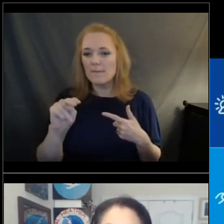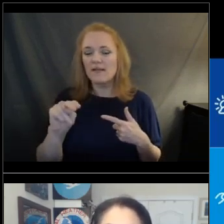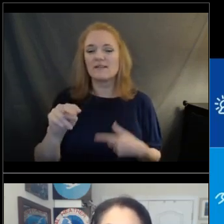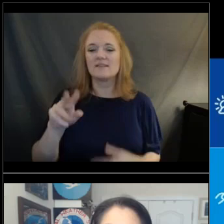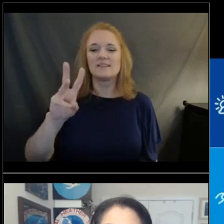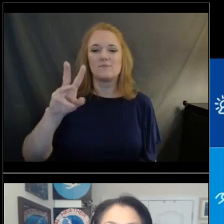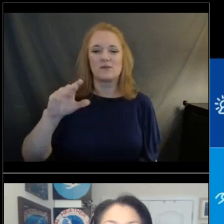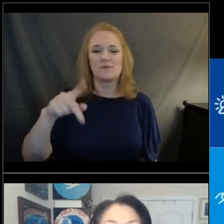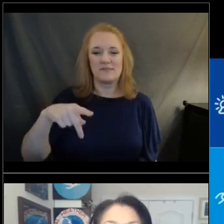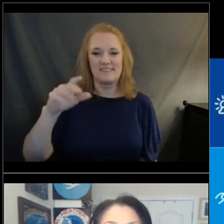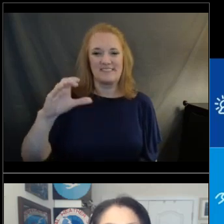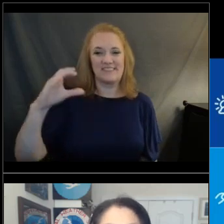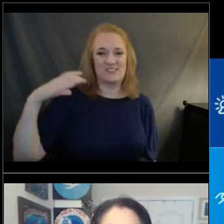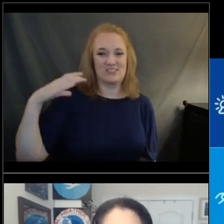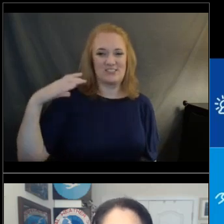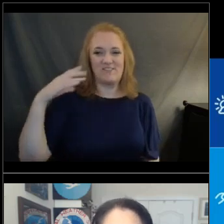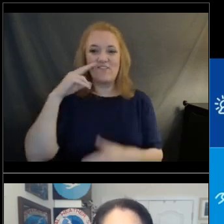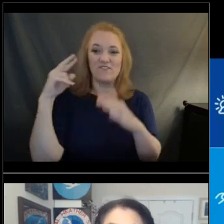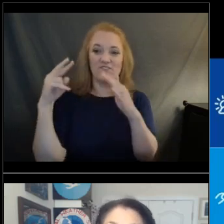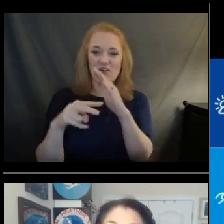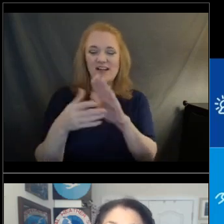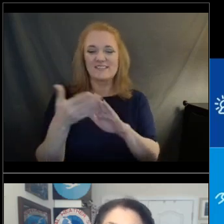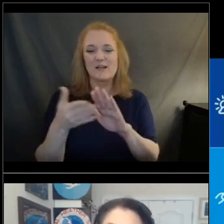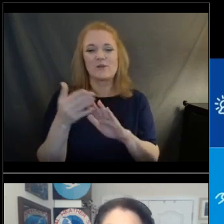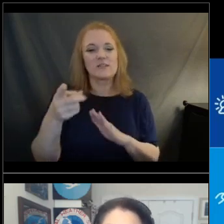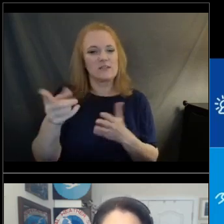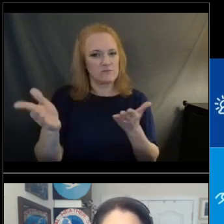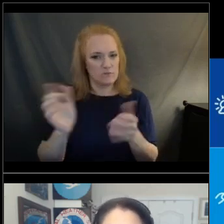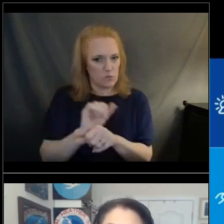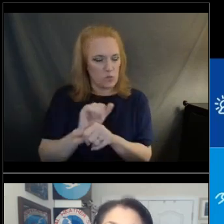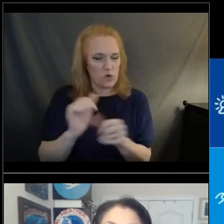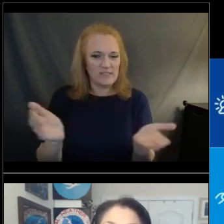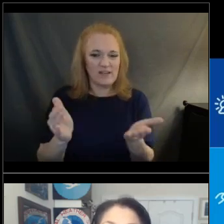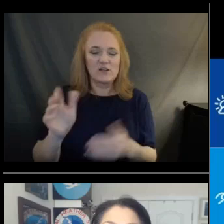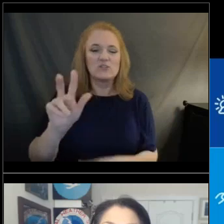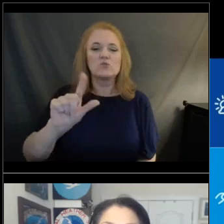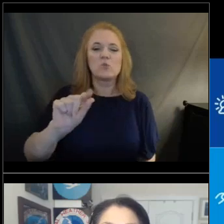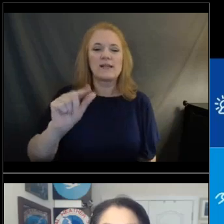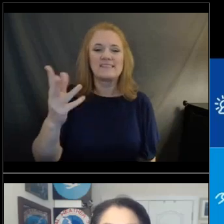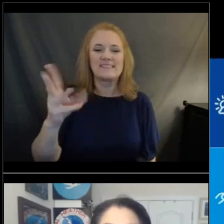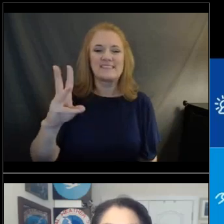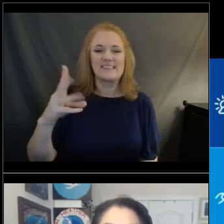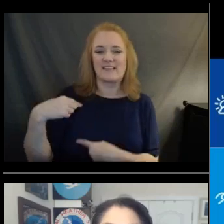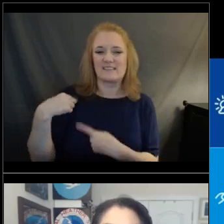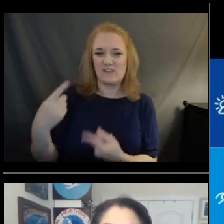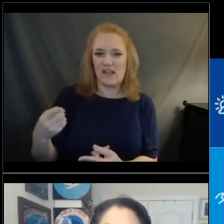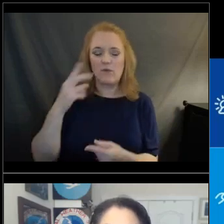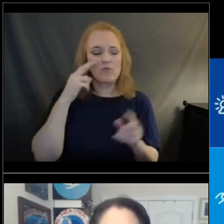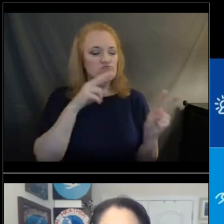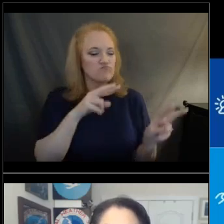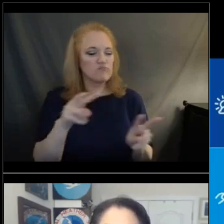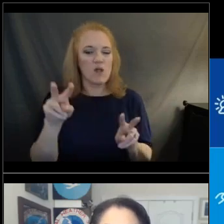Prediction Center and has served in this position since 2016. Greg oversees 34 meteorologists